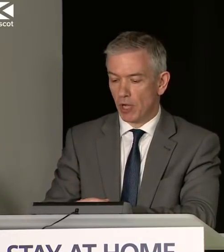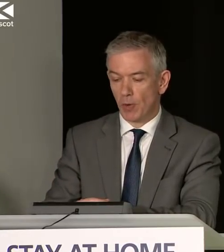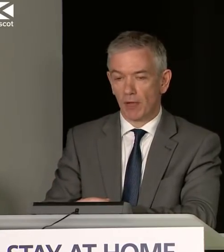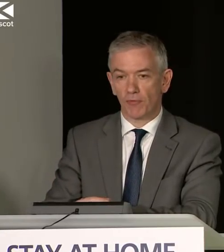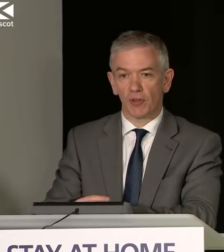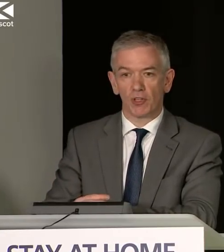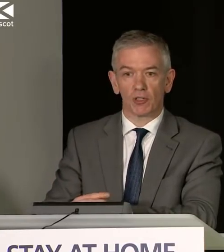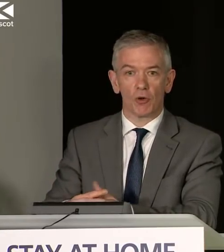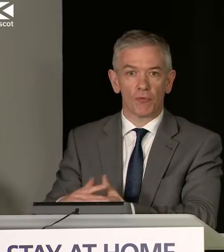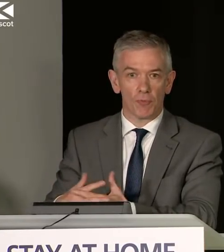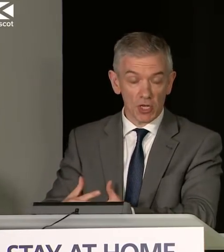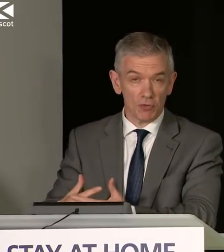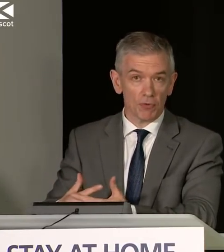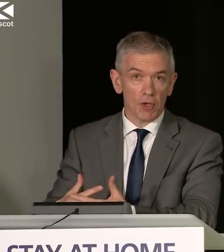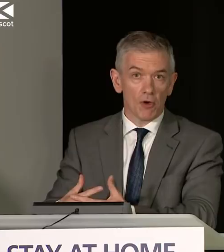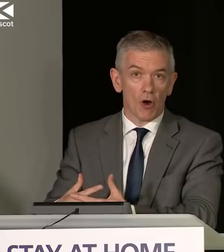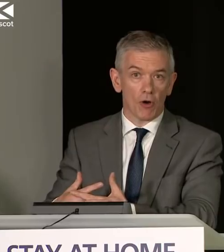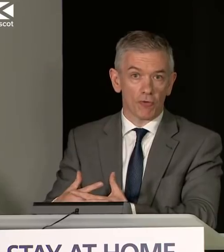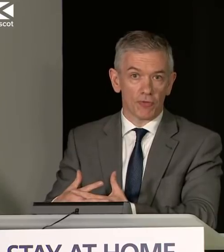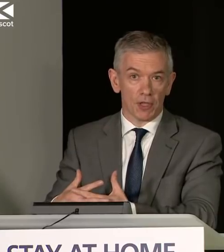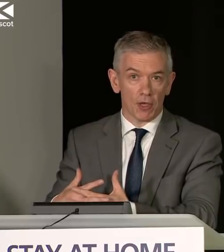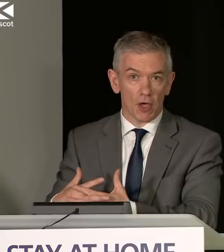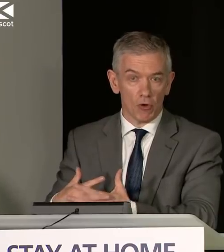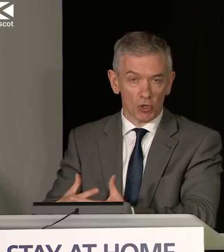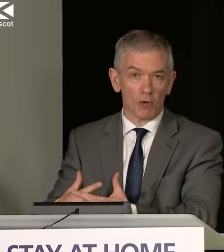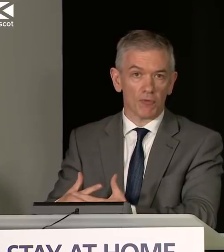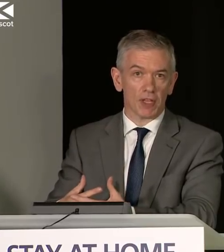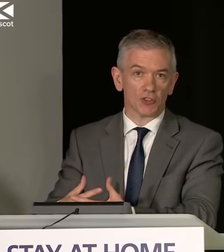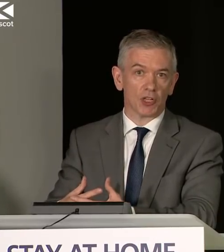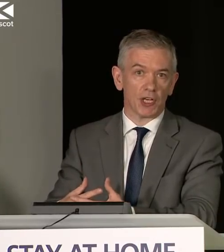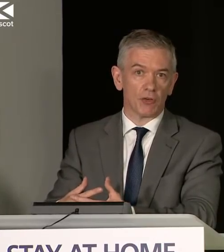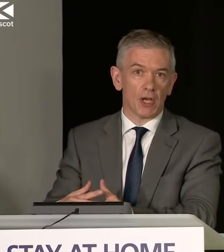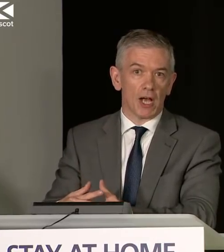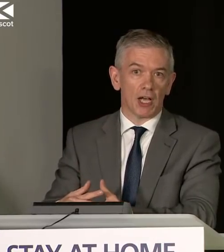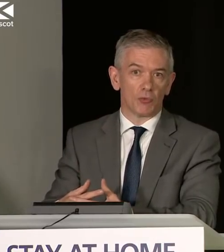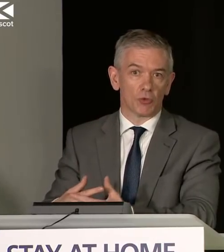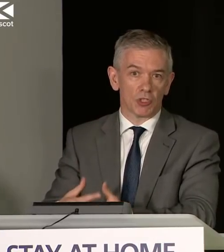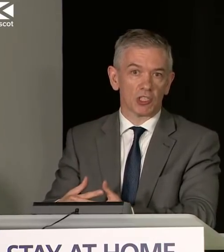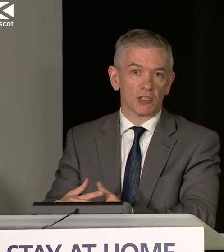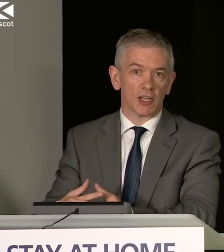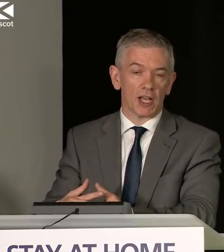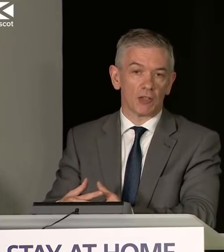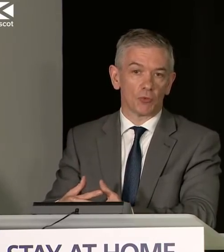We await further confirmation of the outcome of that trail, and we will consider that.